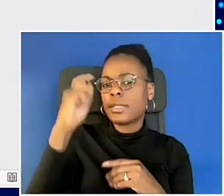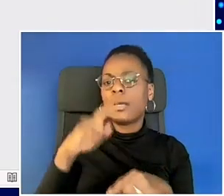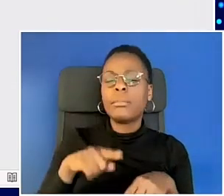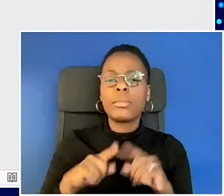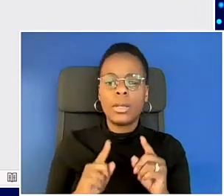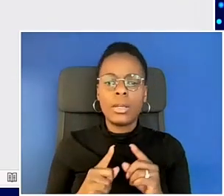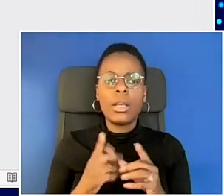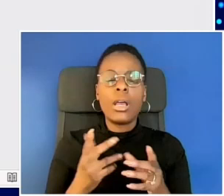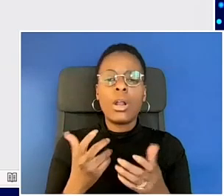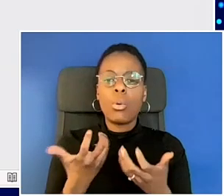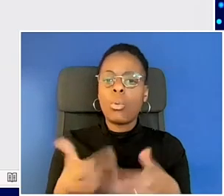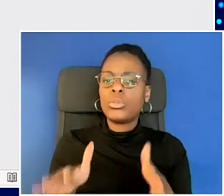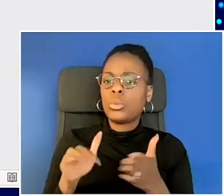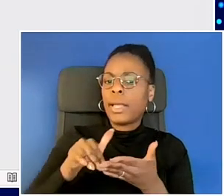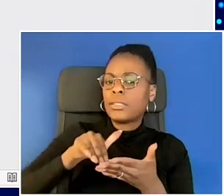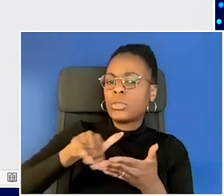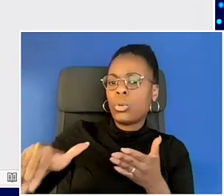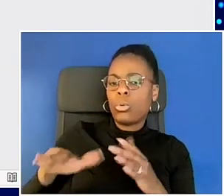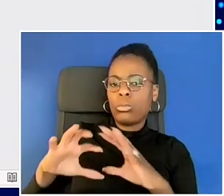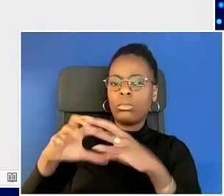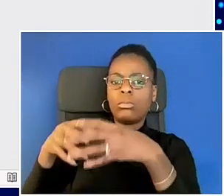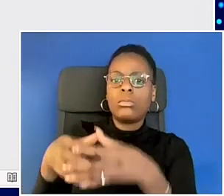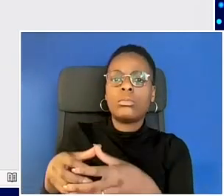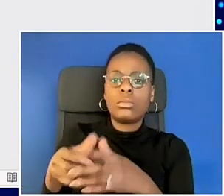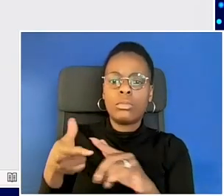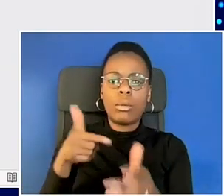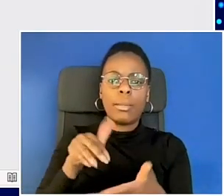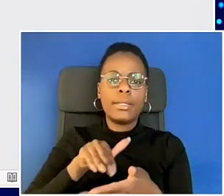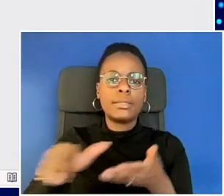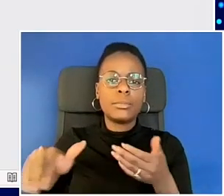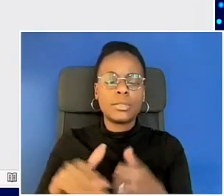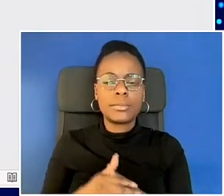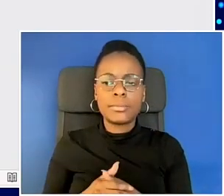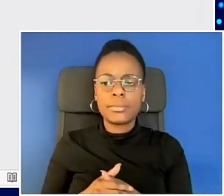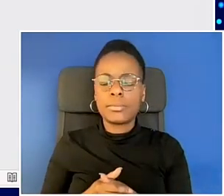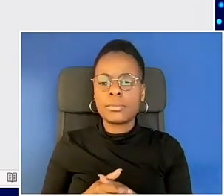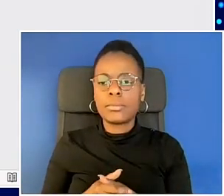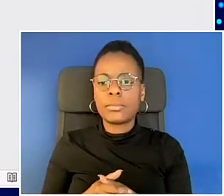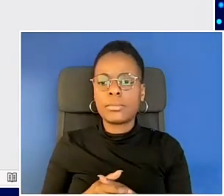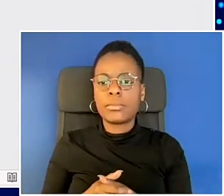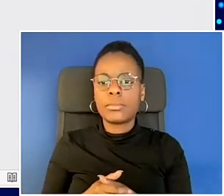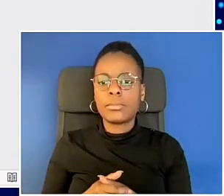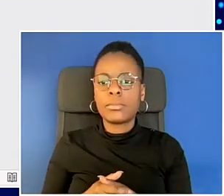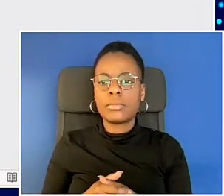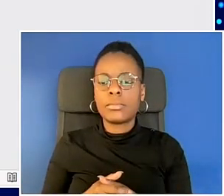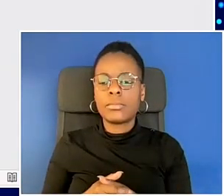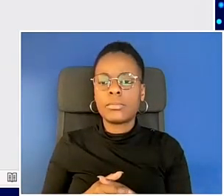them from this exemption. And then on the issue of the privates,